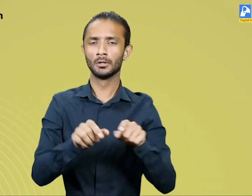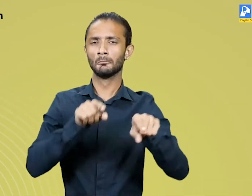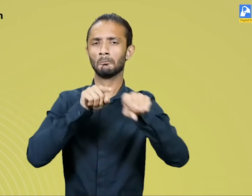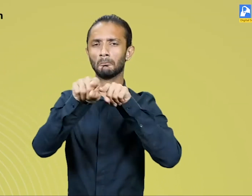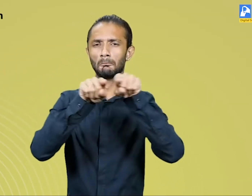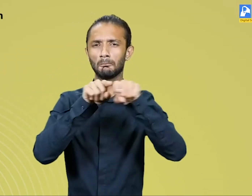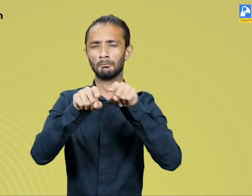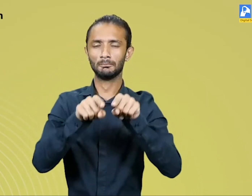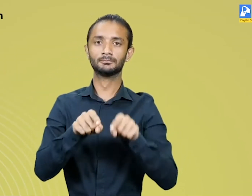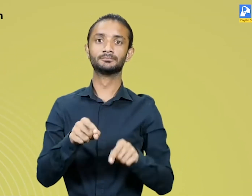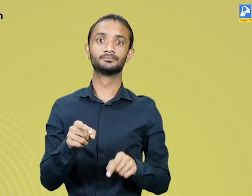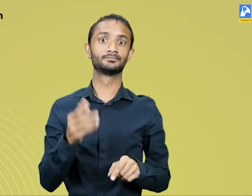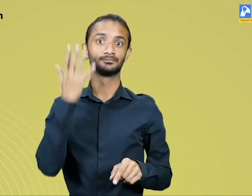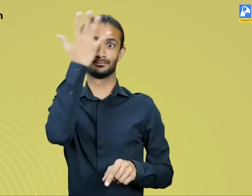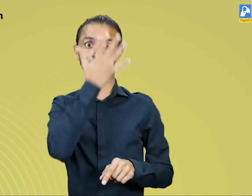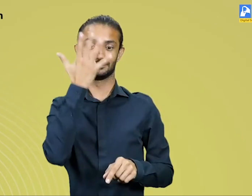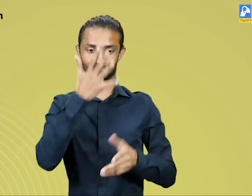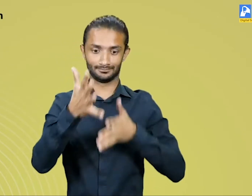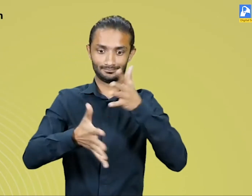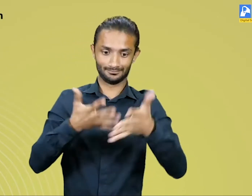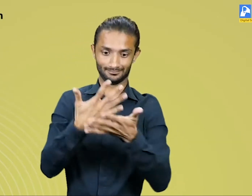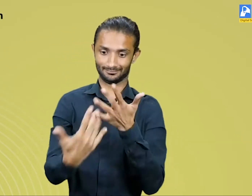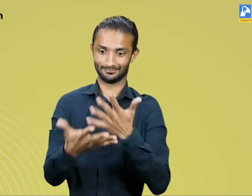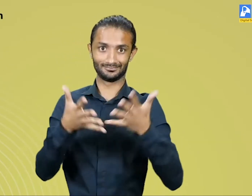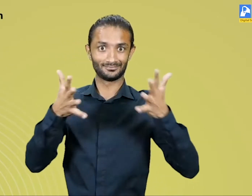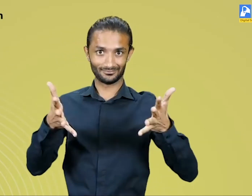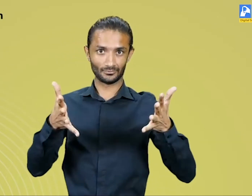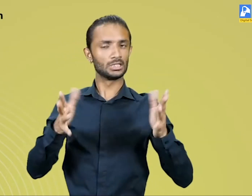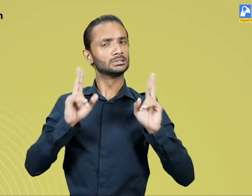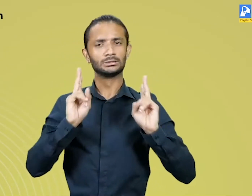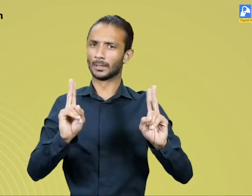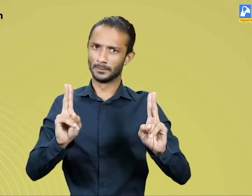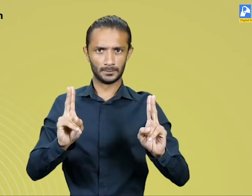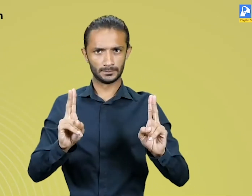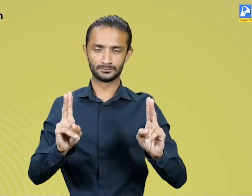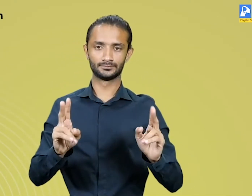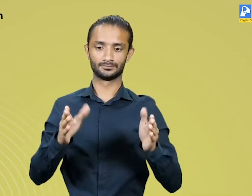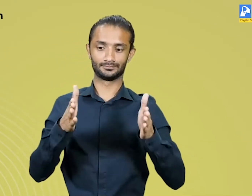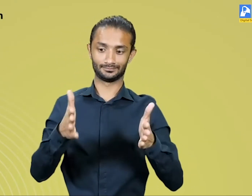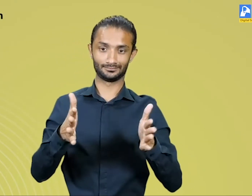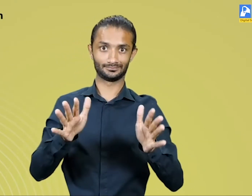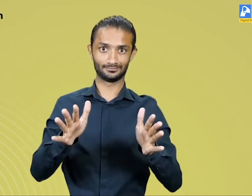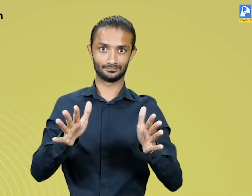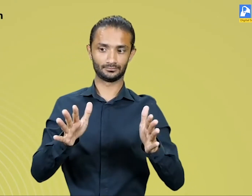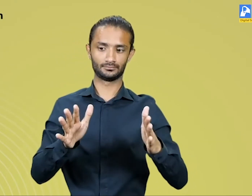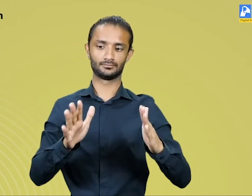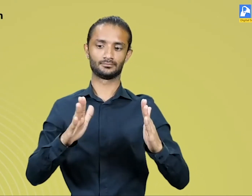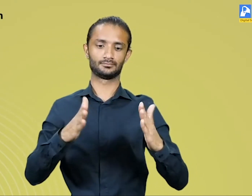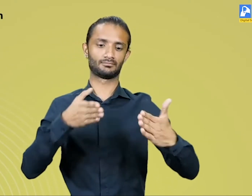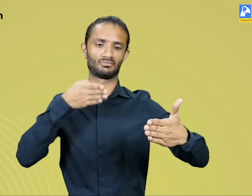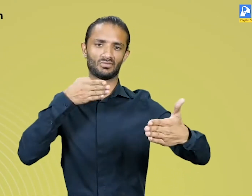For example, The handshape may remain the same,